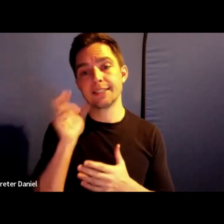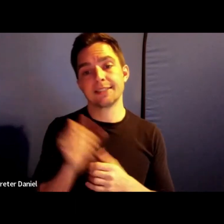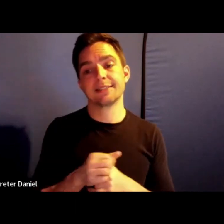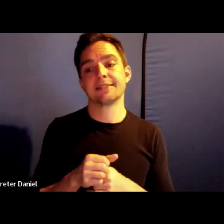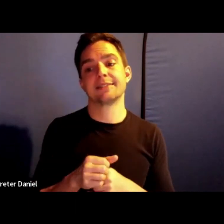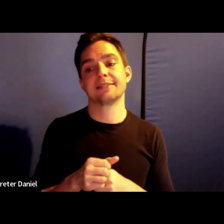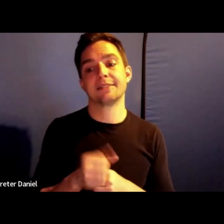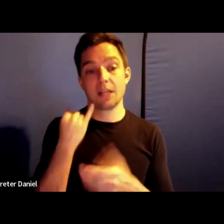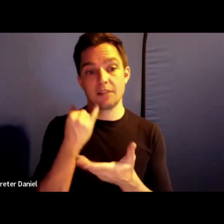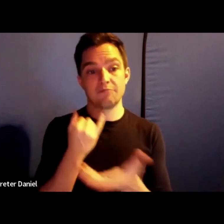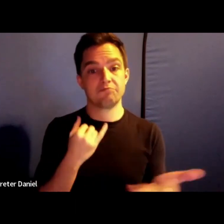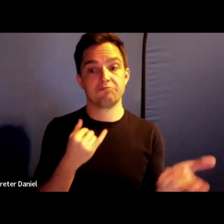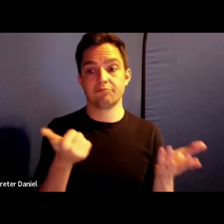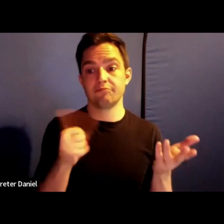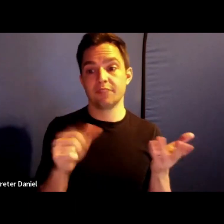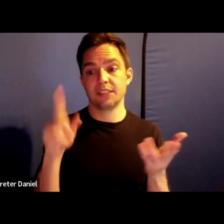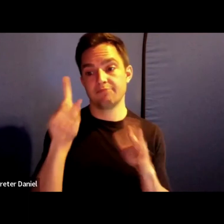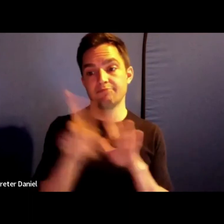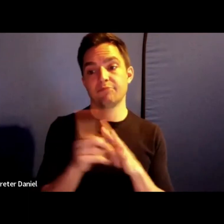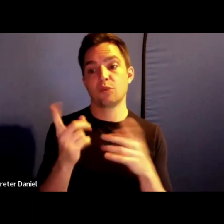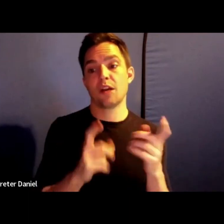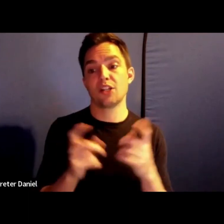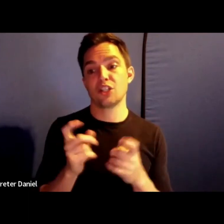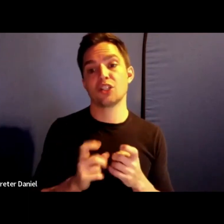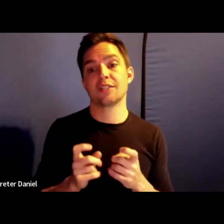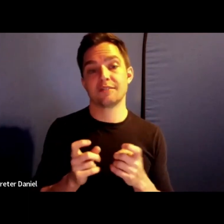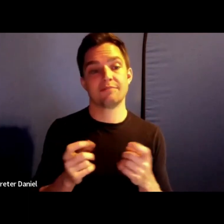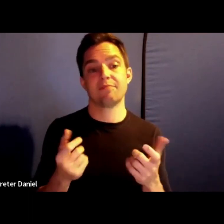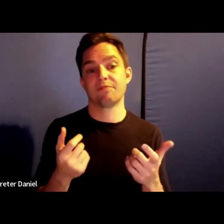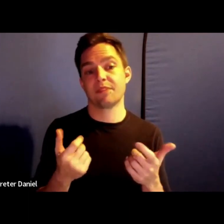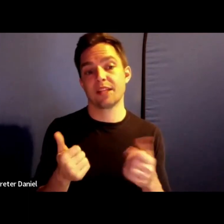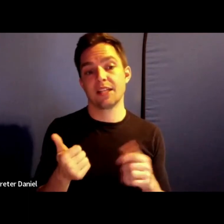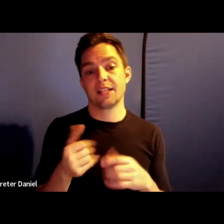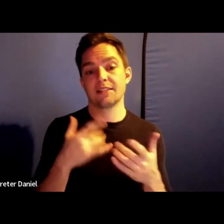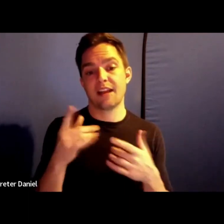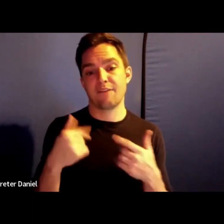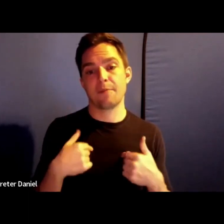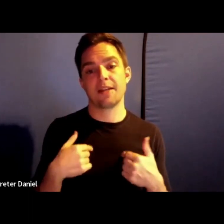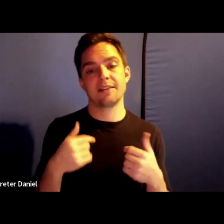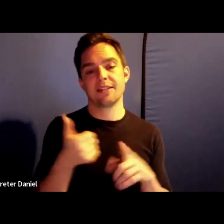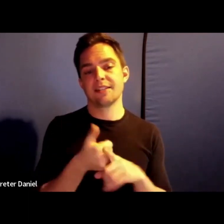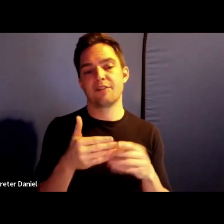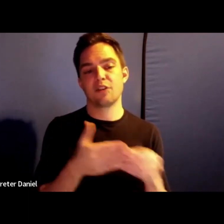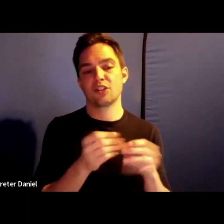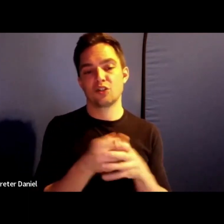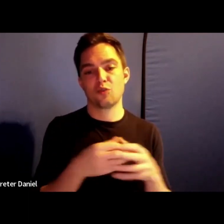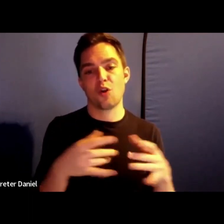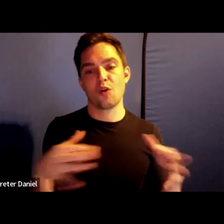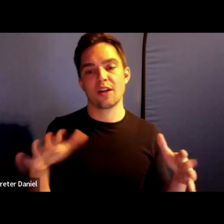you have any questions, it's exciting for me that self direction is growing around the country. So thank you,